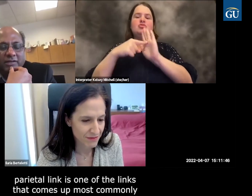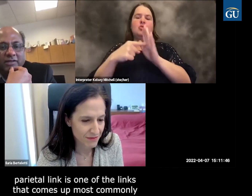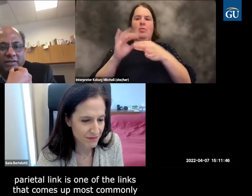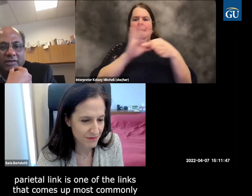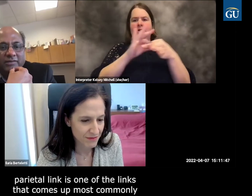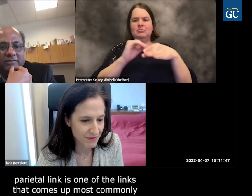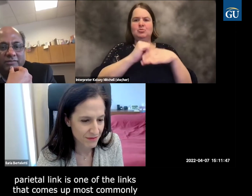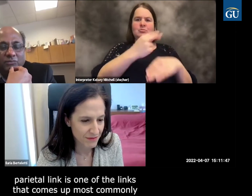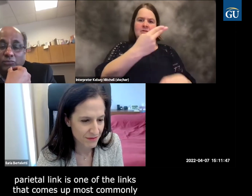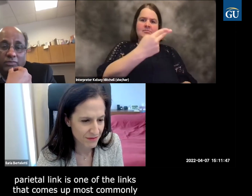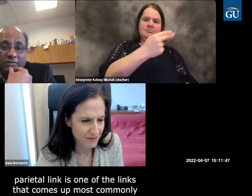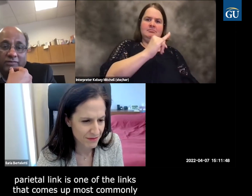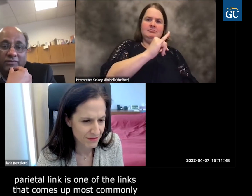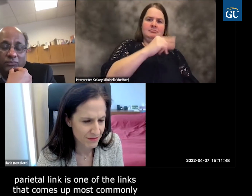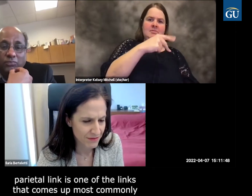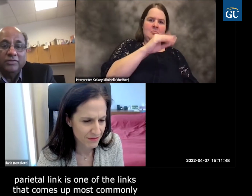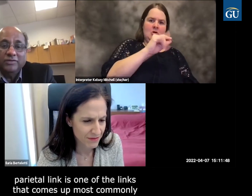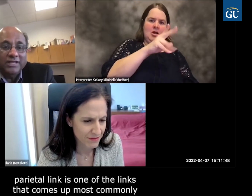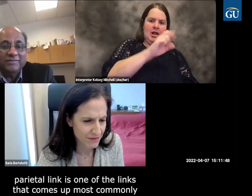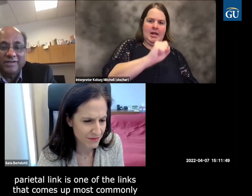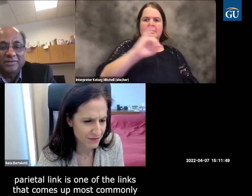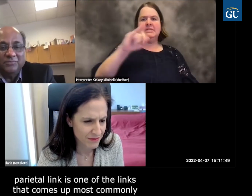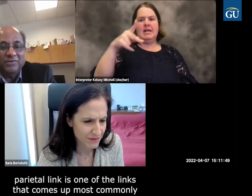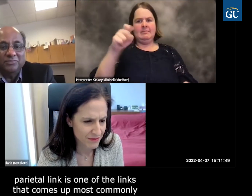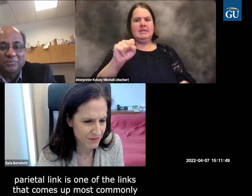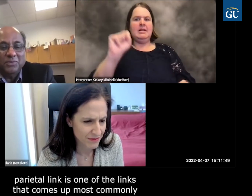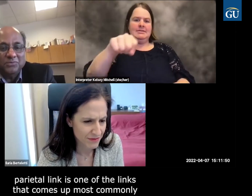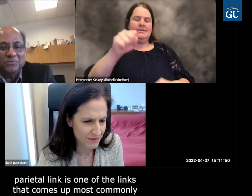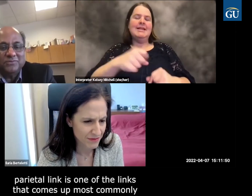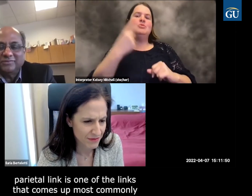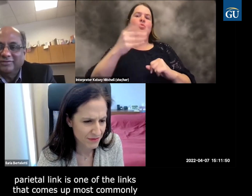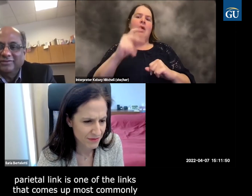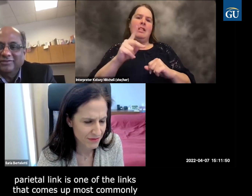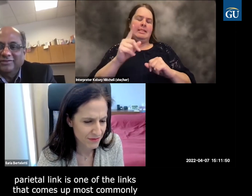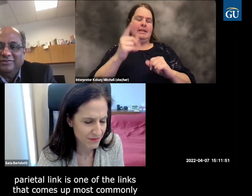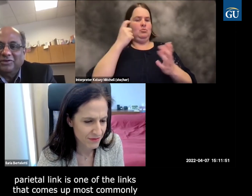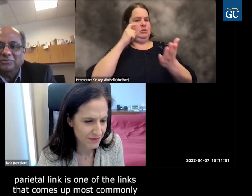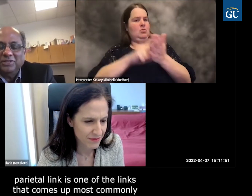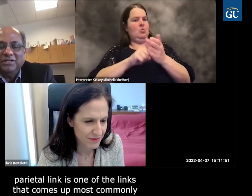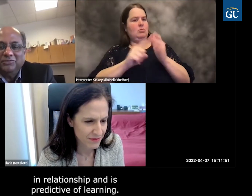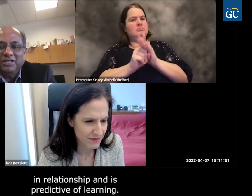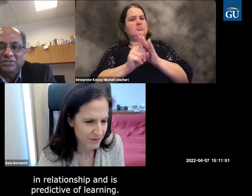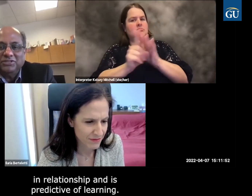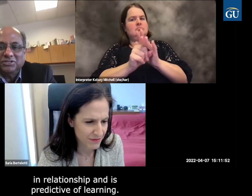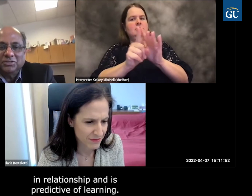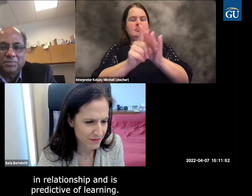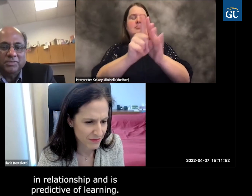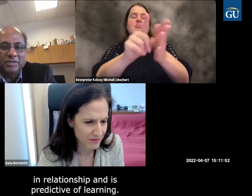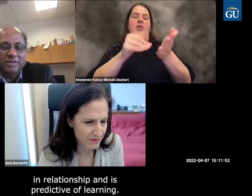is is one of the links that comes up most